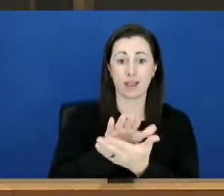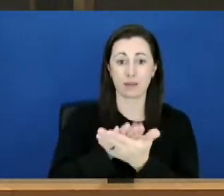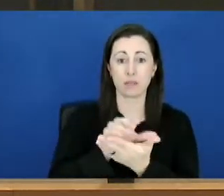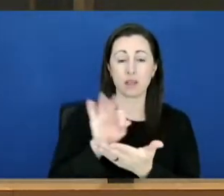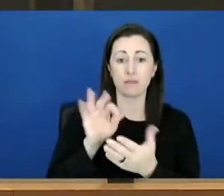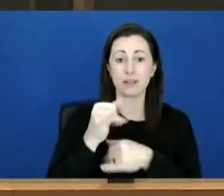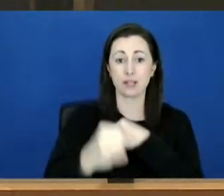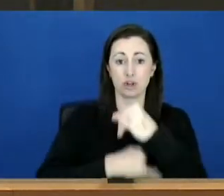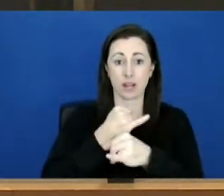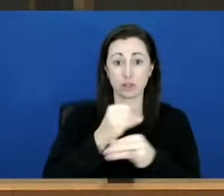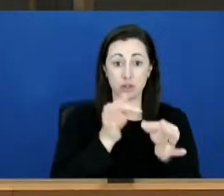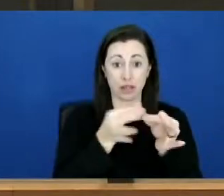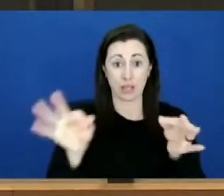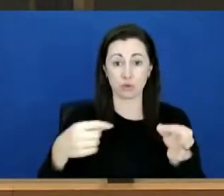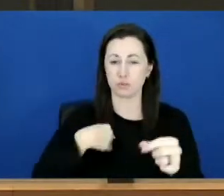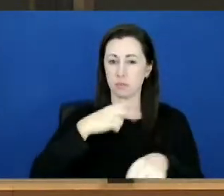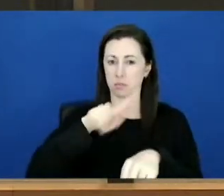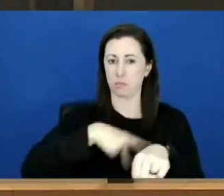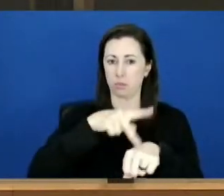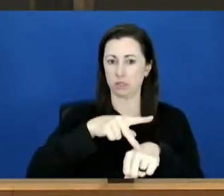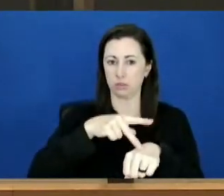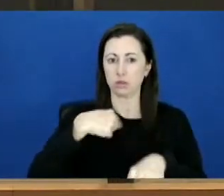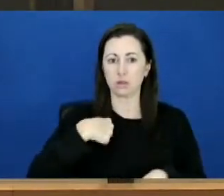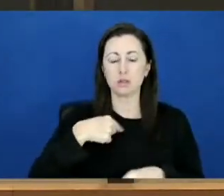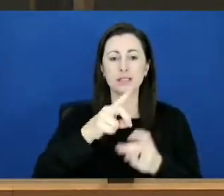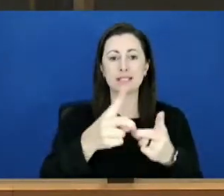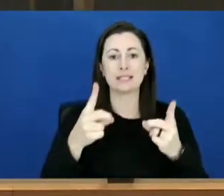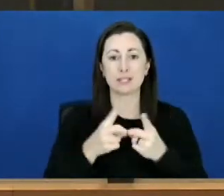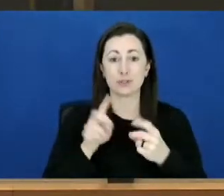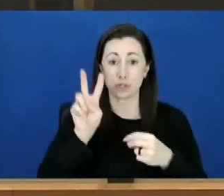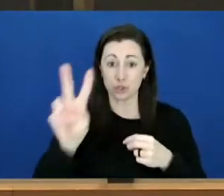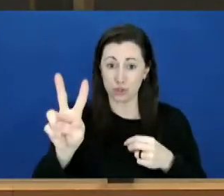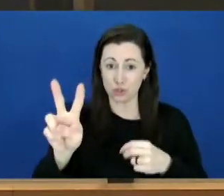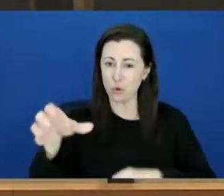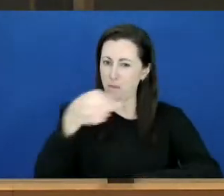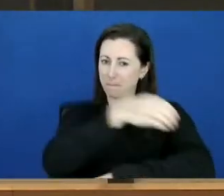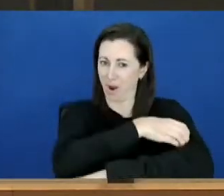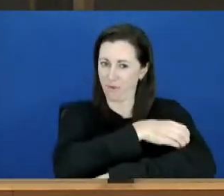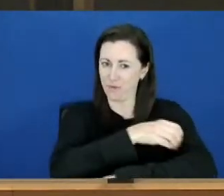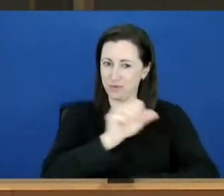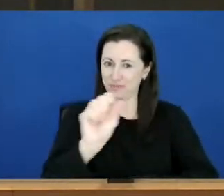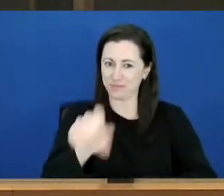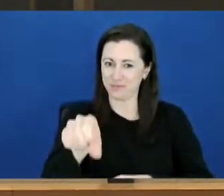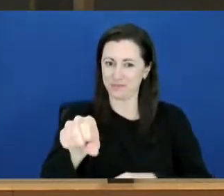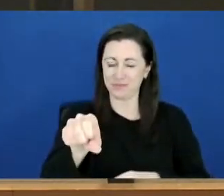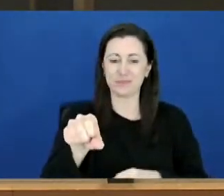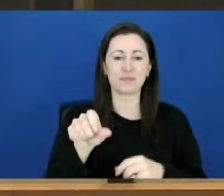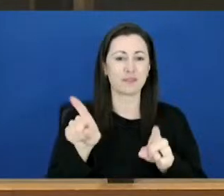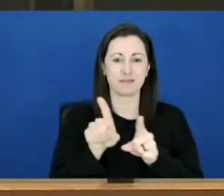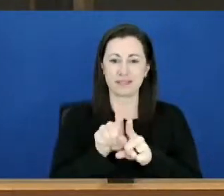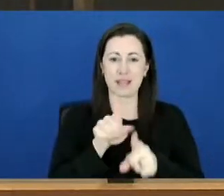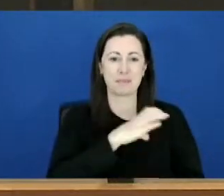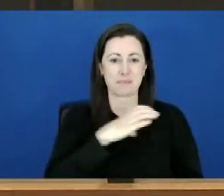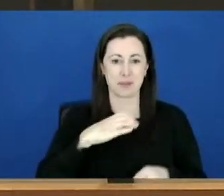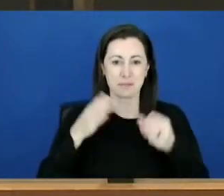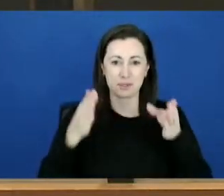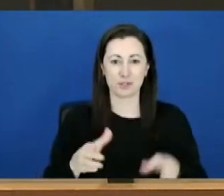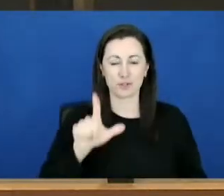ED EDUCATION AND GLOBAL LANGUAGE.